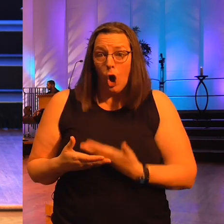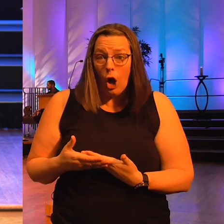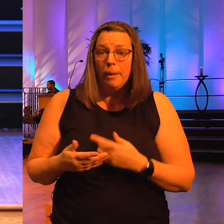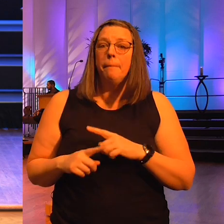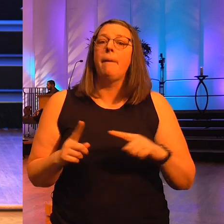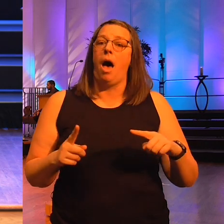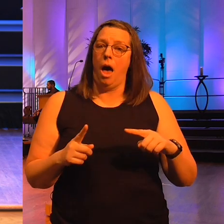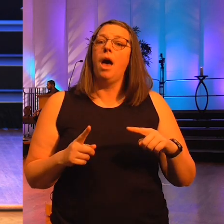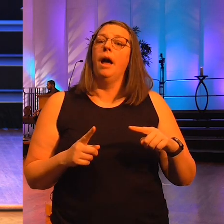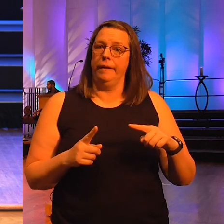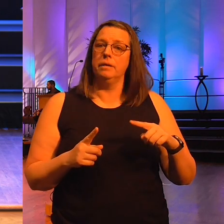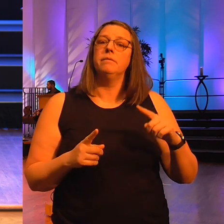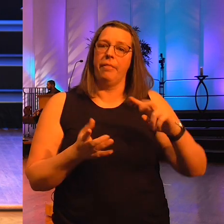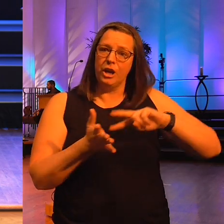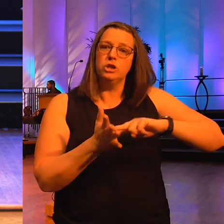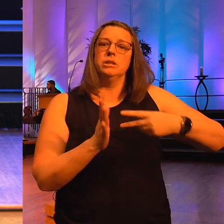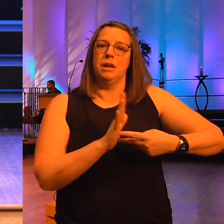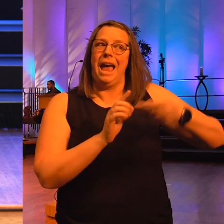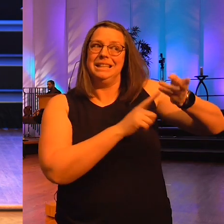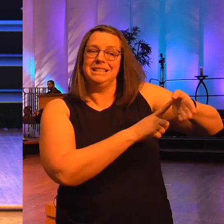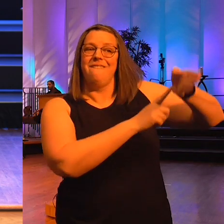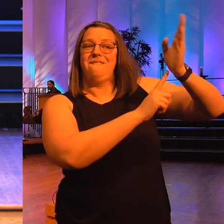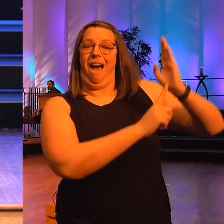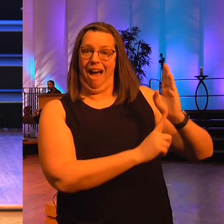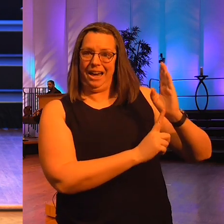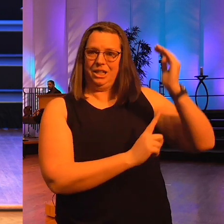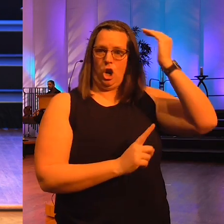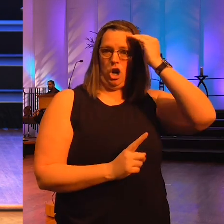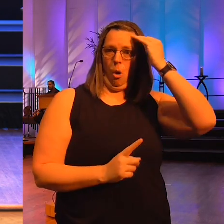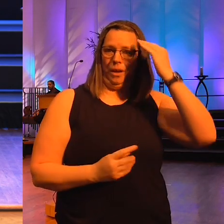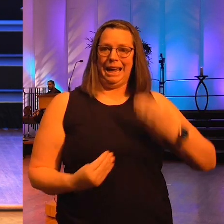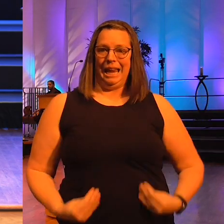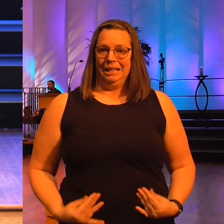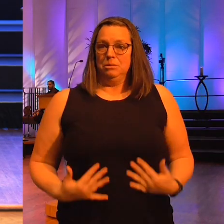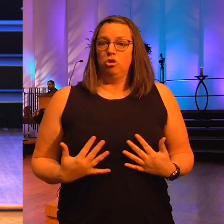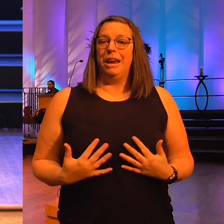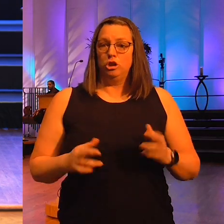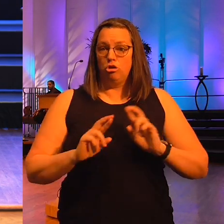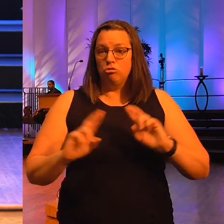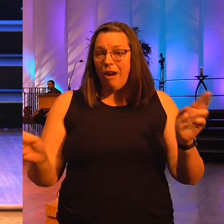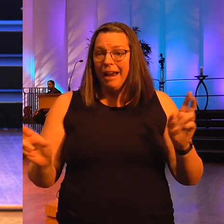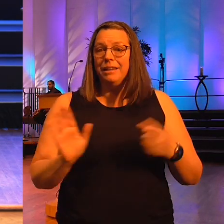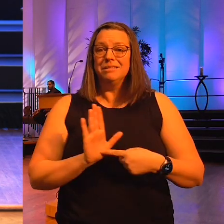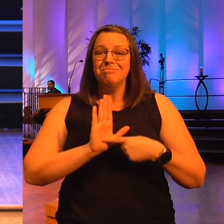a Divine knowing a divine inspiration ready to reveal itself to you and to me right now